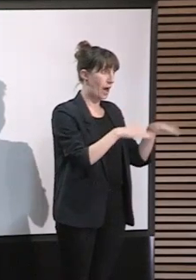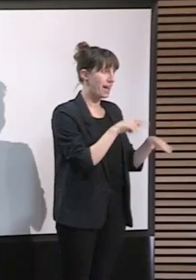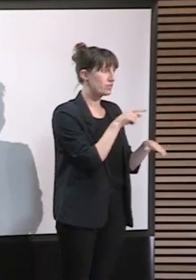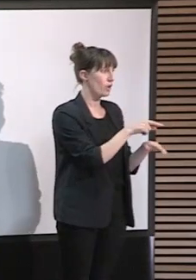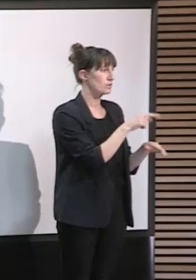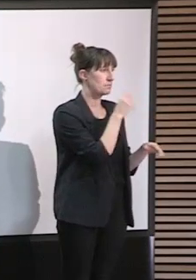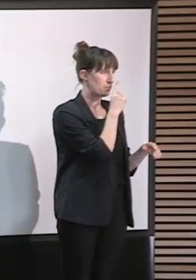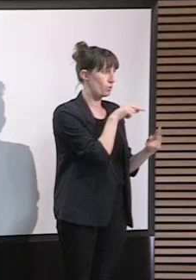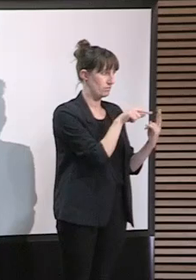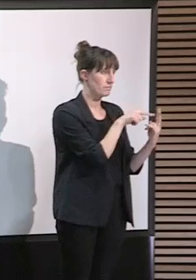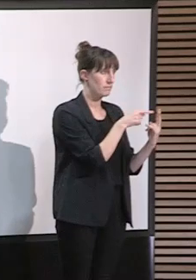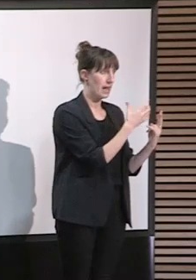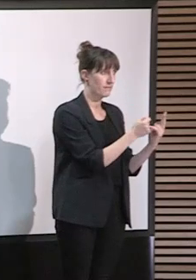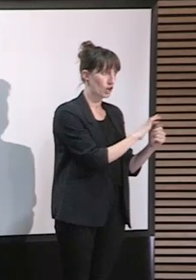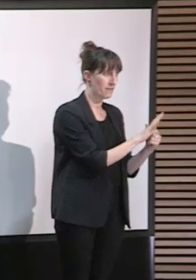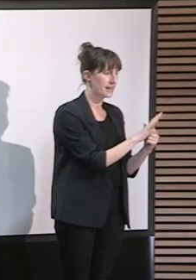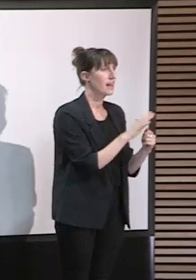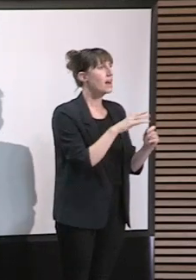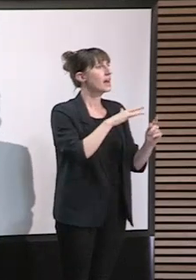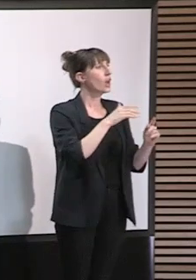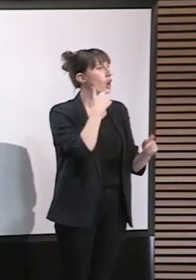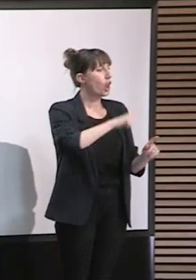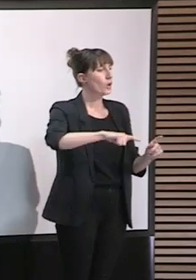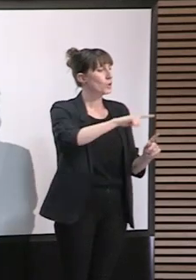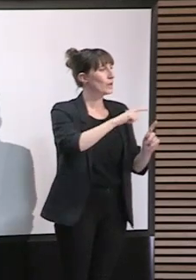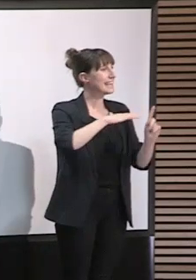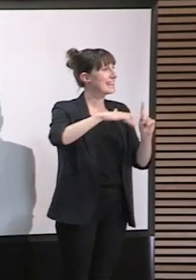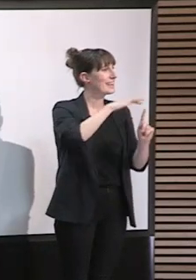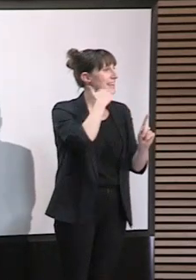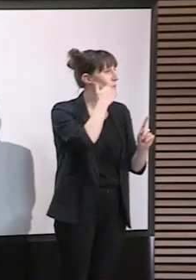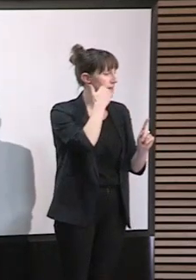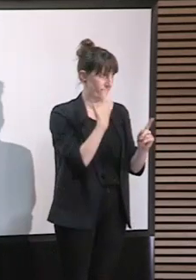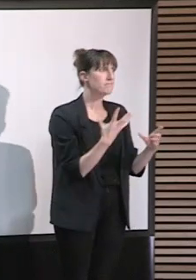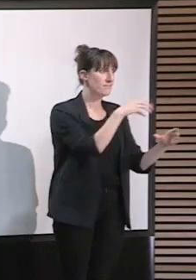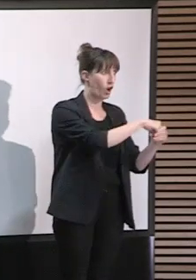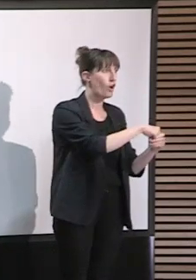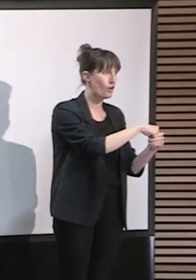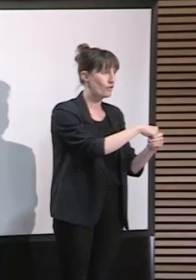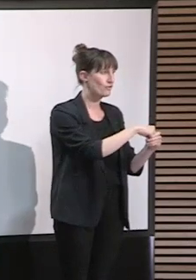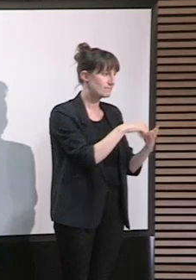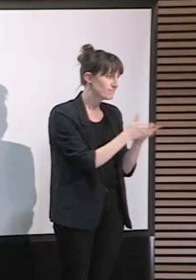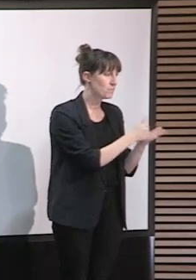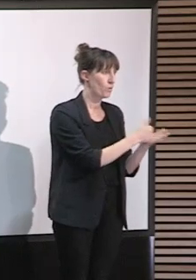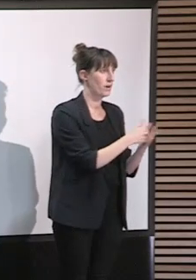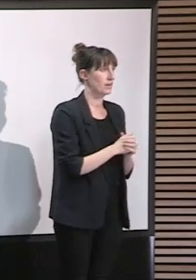the Ministry as well as for example the Tokoroa cases locally we have been very involved in working with those